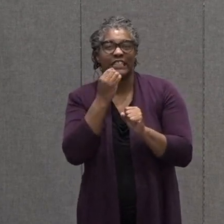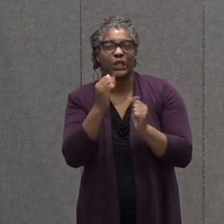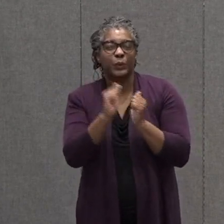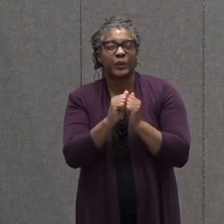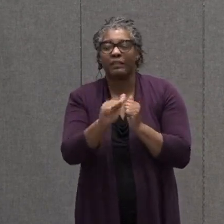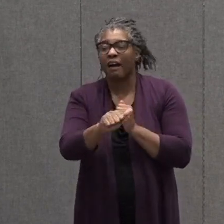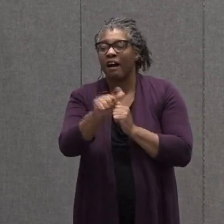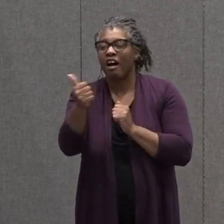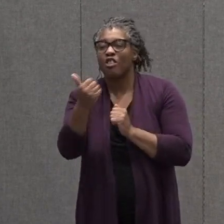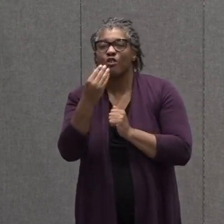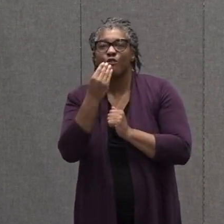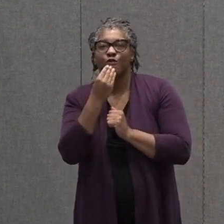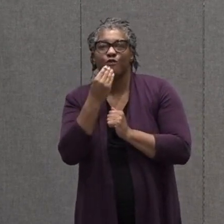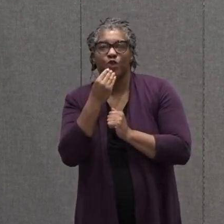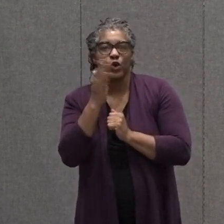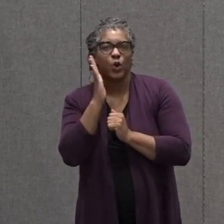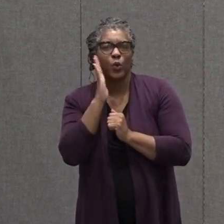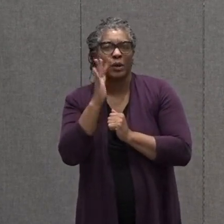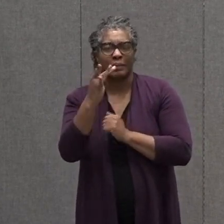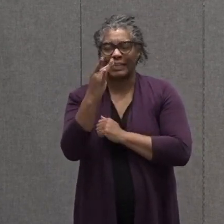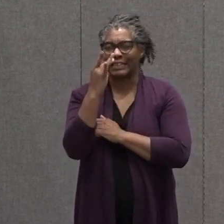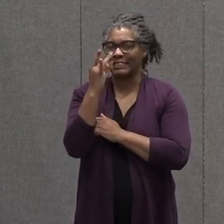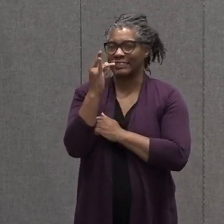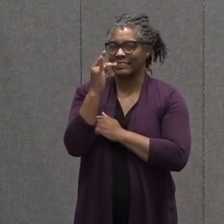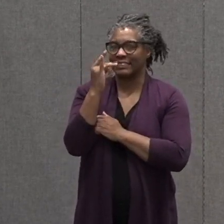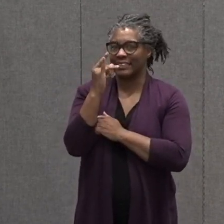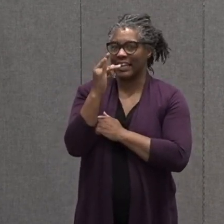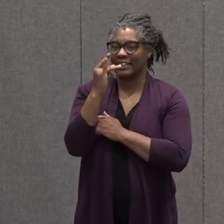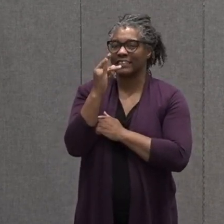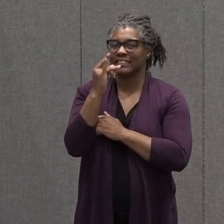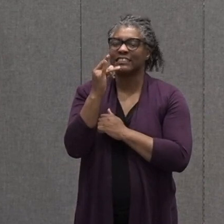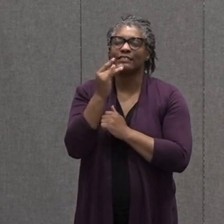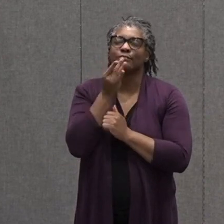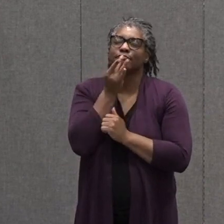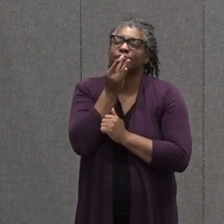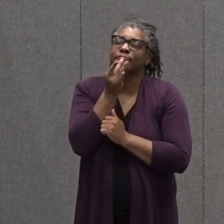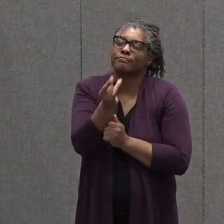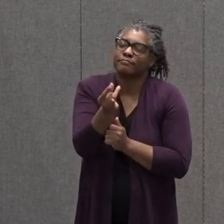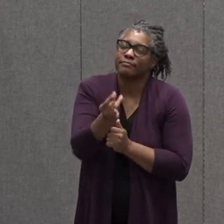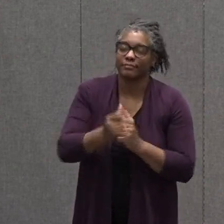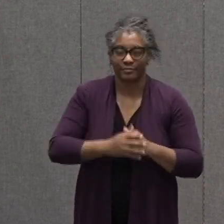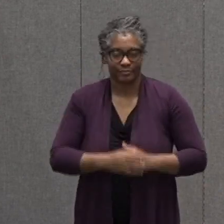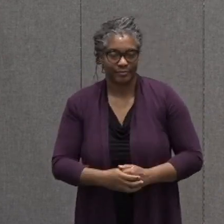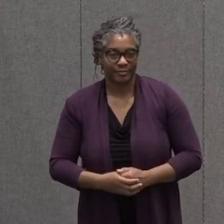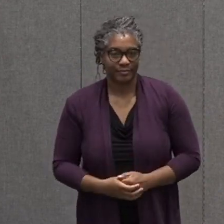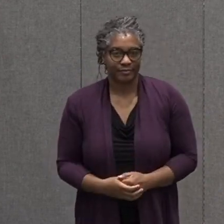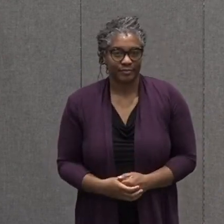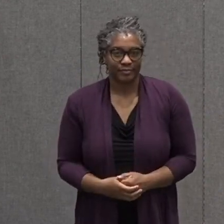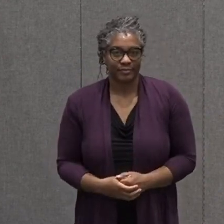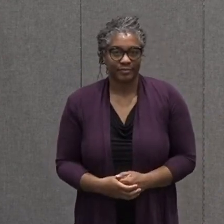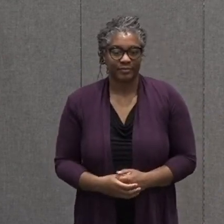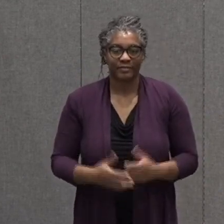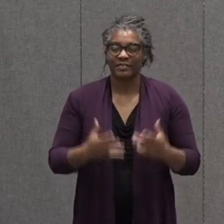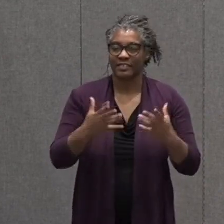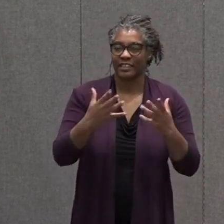Today we're going to make a simple snack together, with what I like to call quarantine-friendly food.